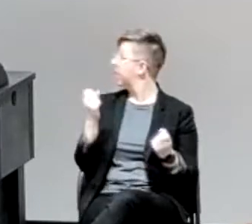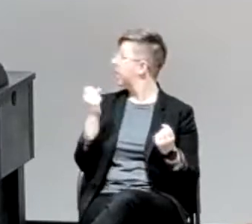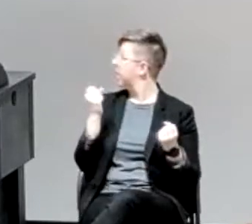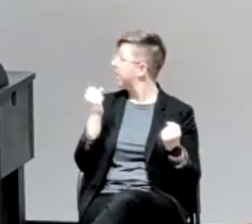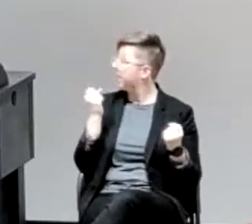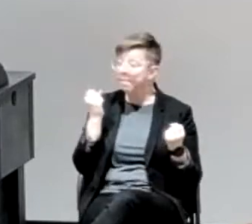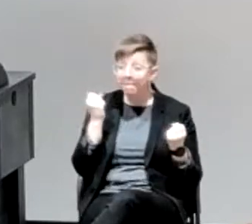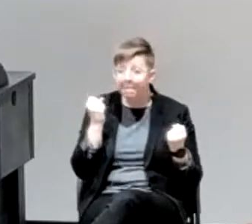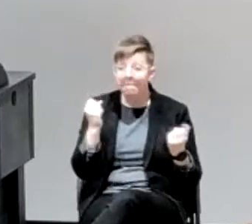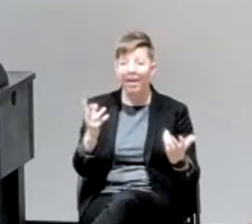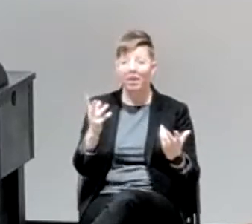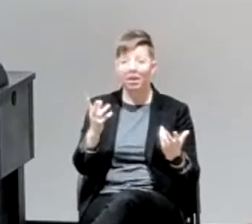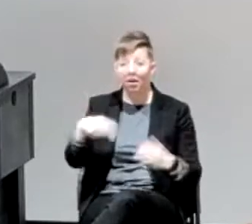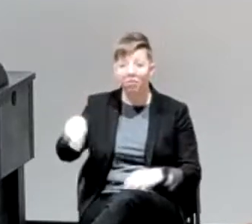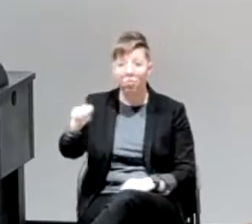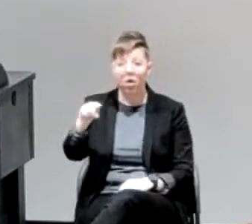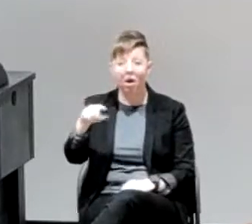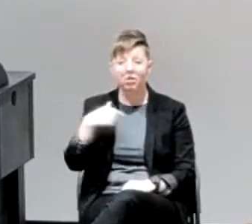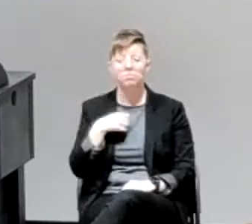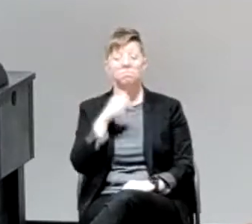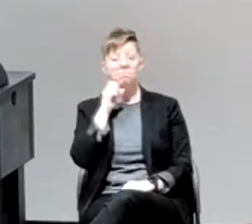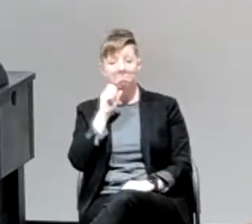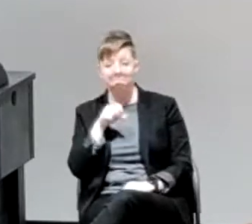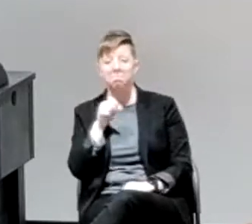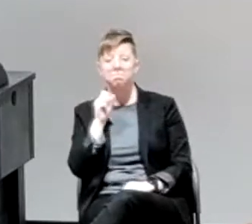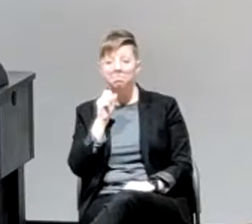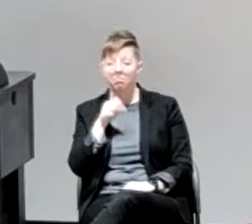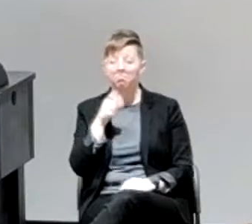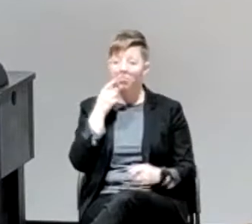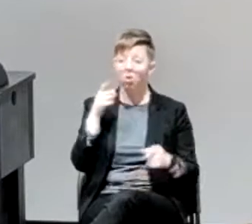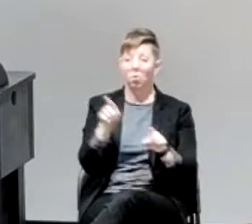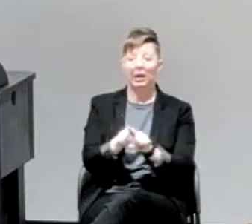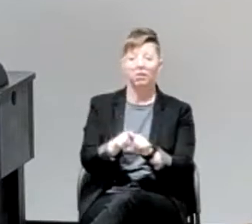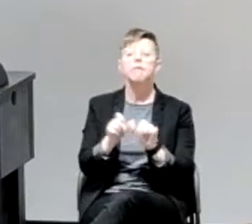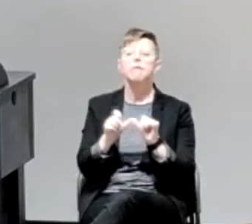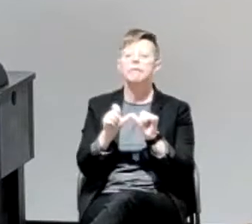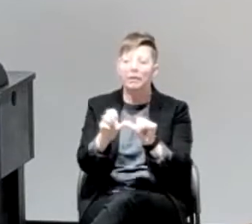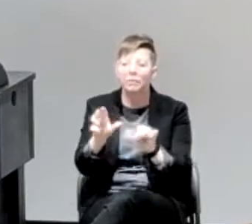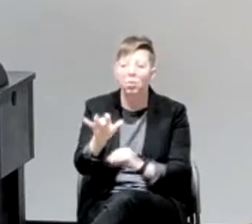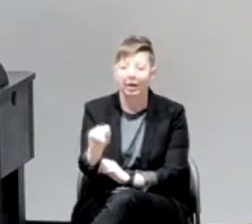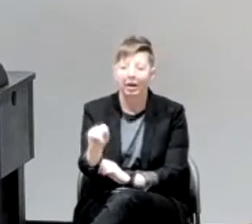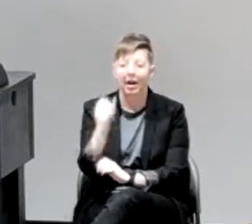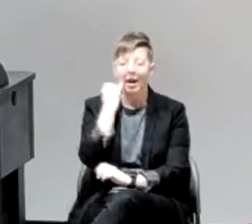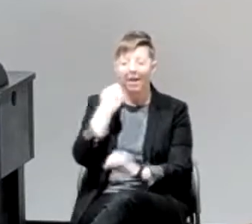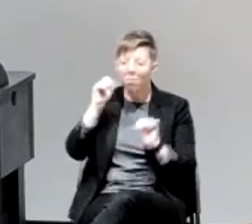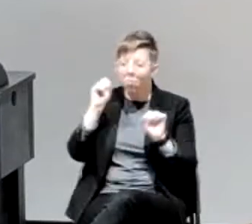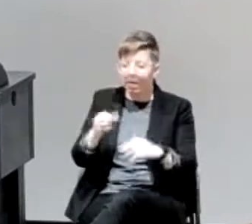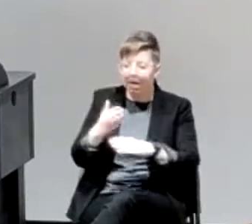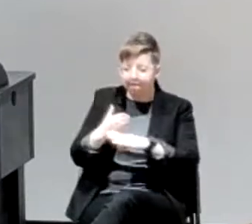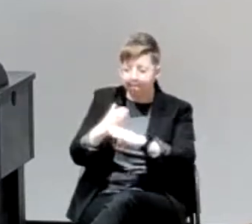And what I did not perceive from those in the audience was oh lord I wish she hadn't said that.